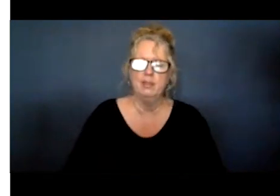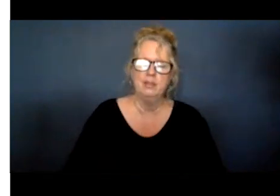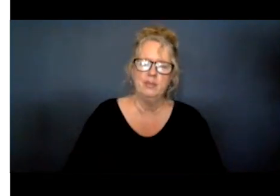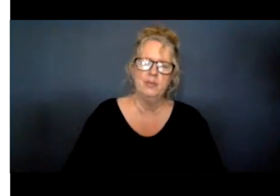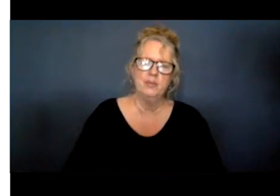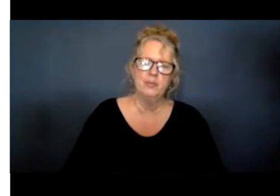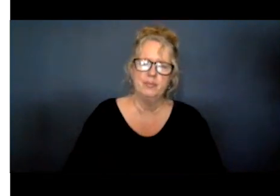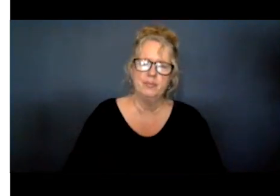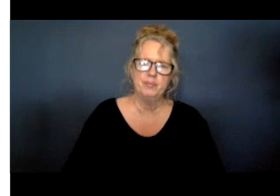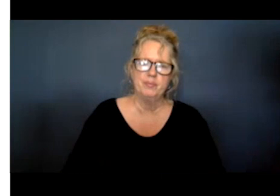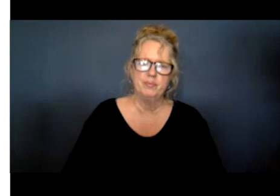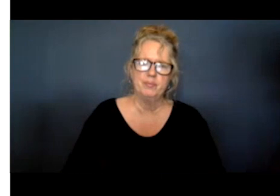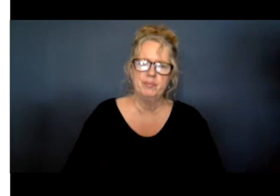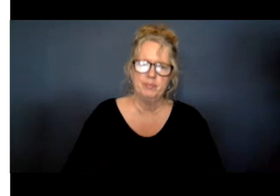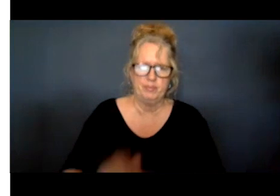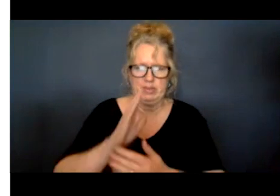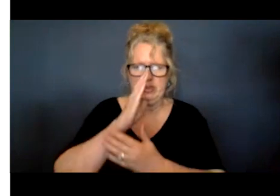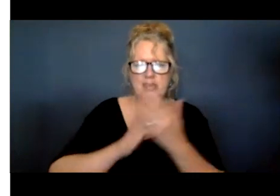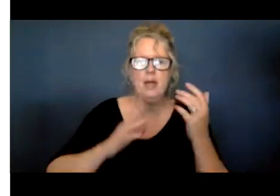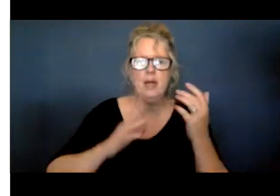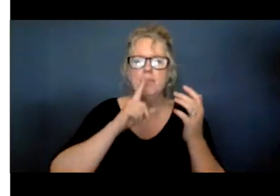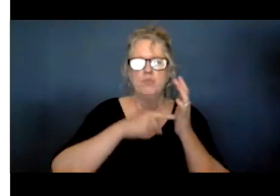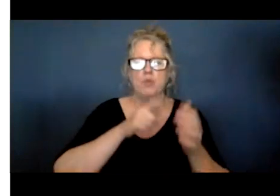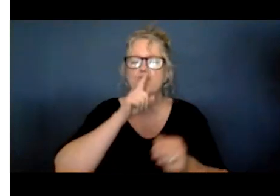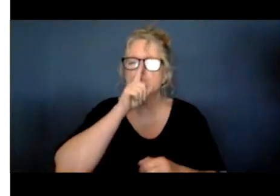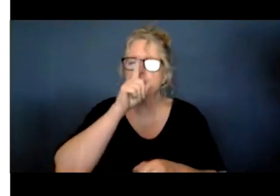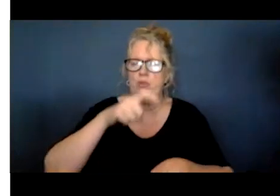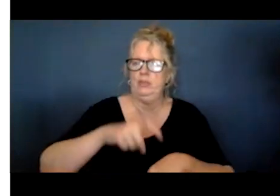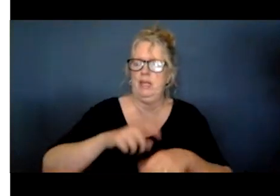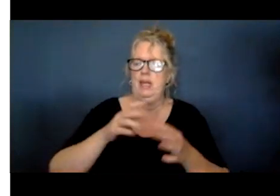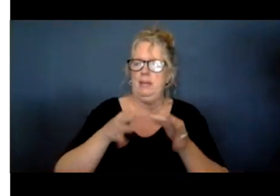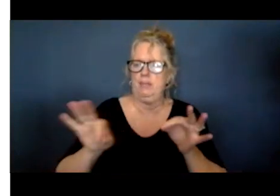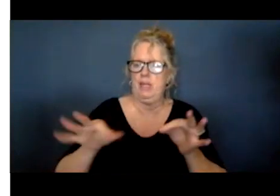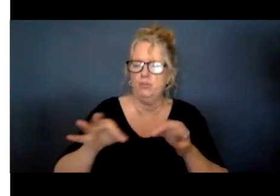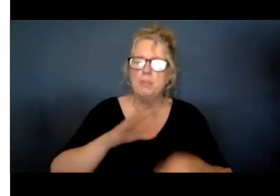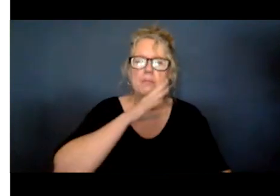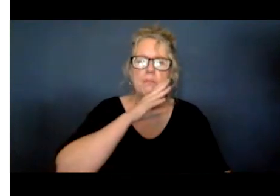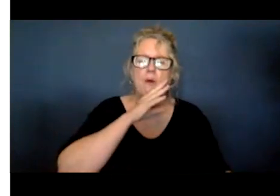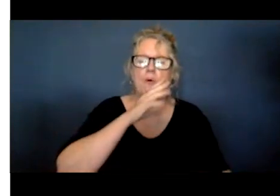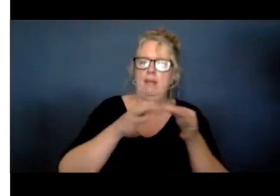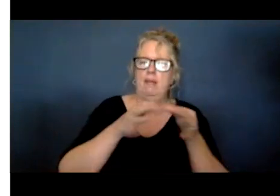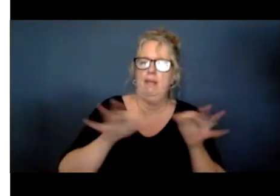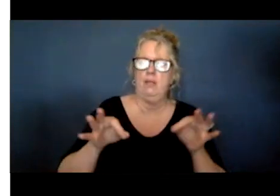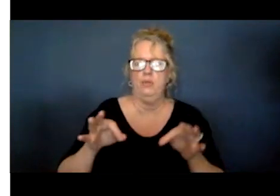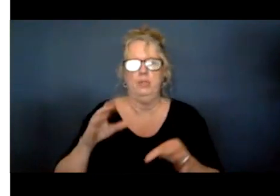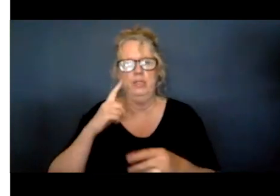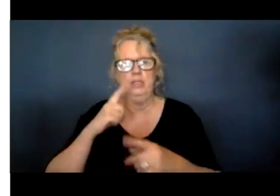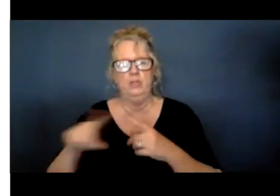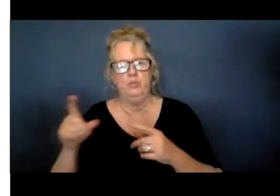Some models offer real-time captioning, converting spoken language into text directly in the user’s